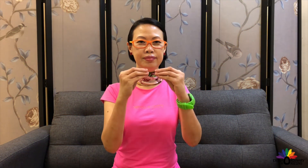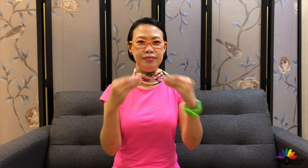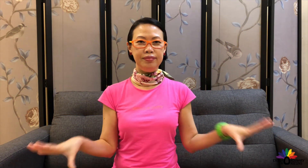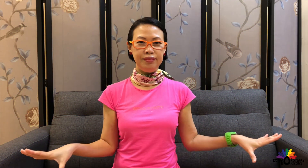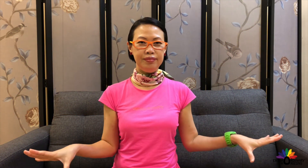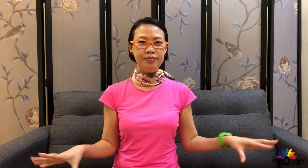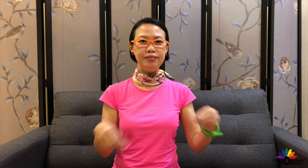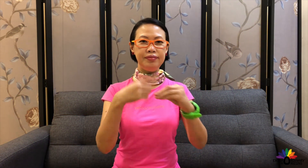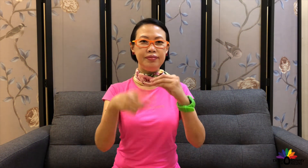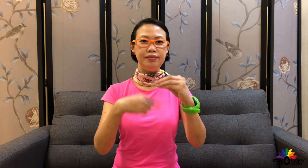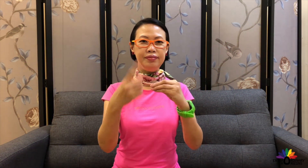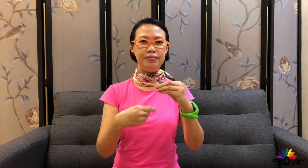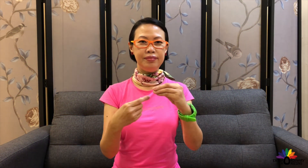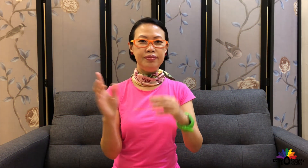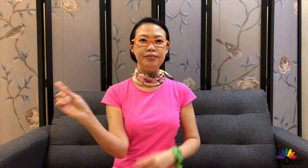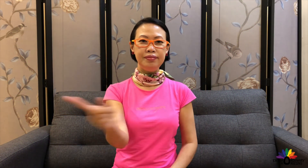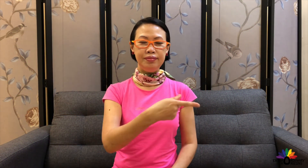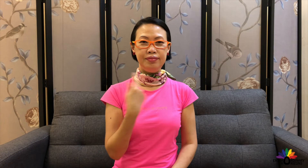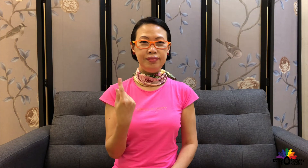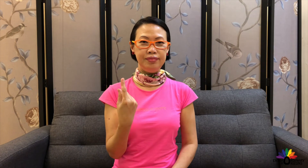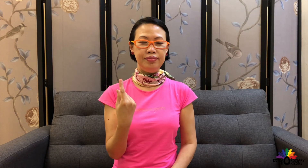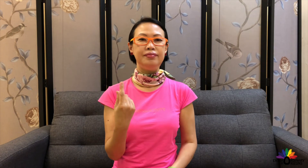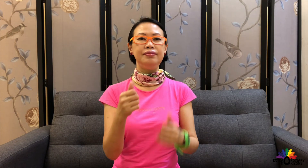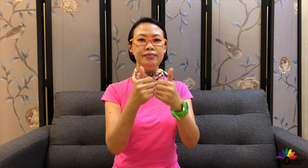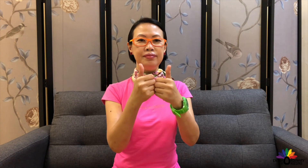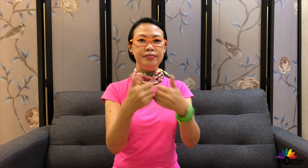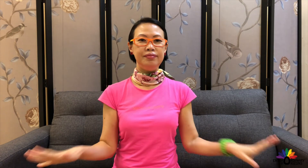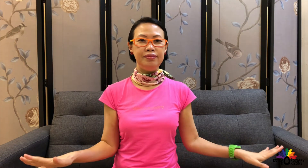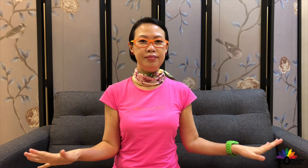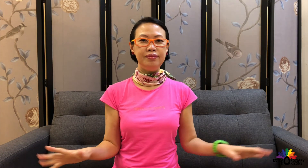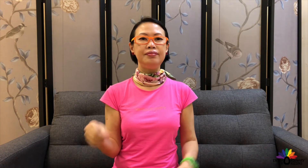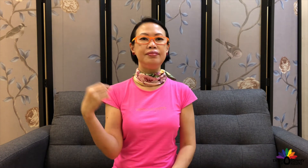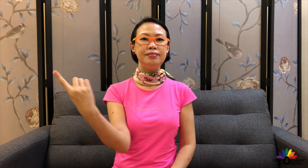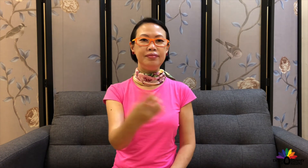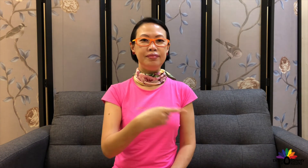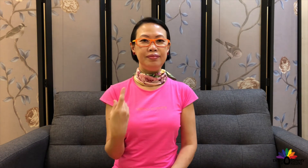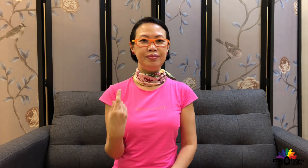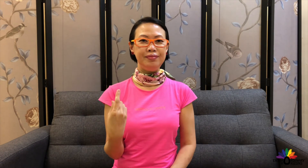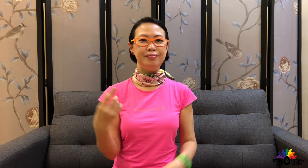Nothing about us without us.